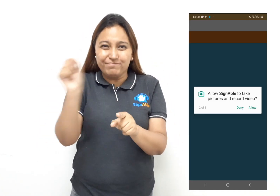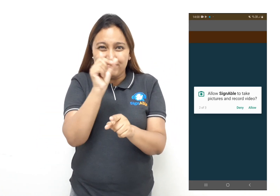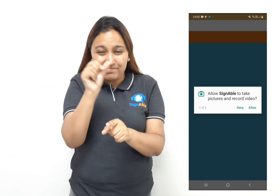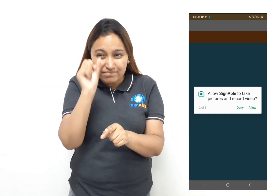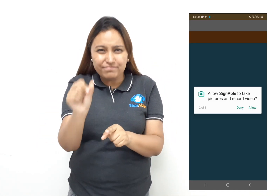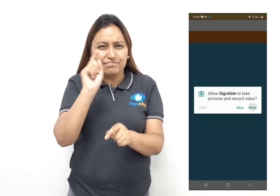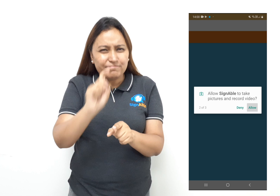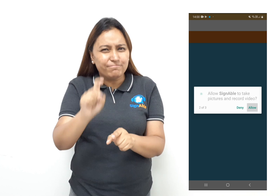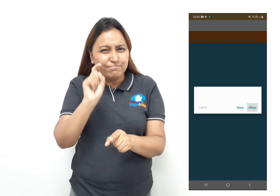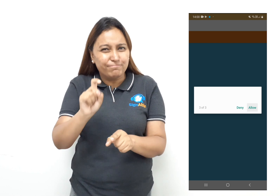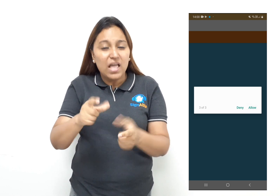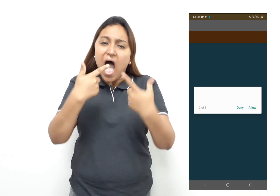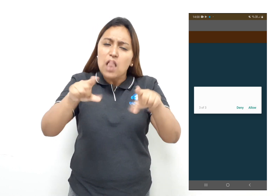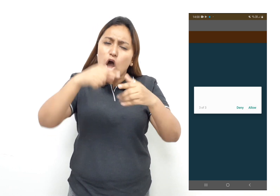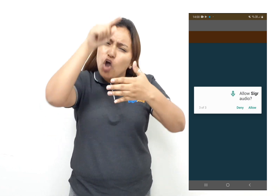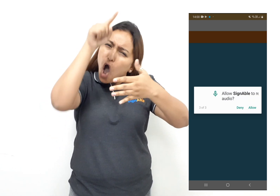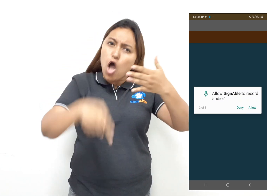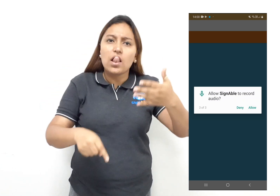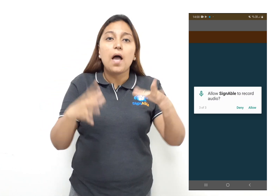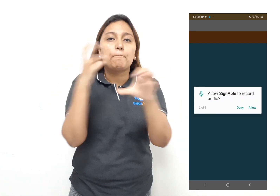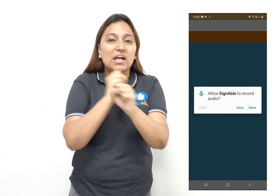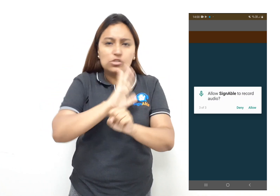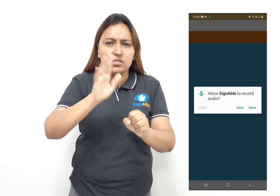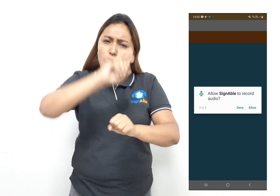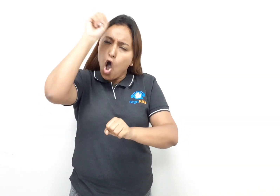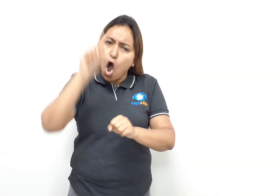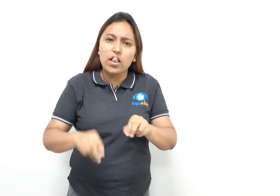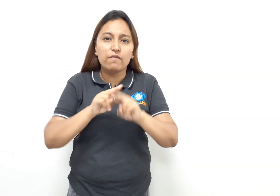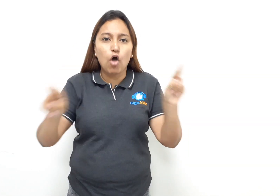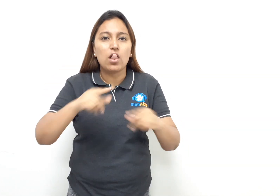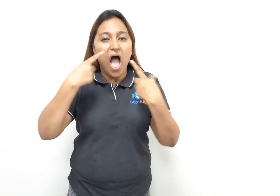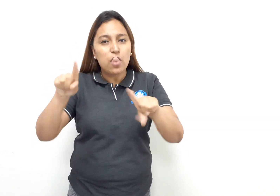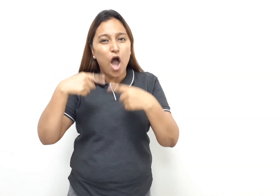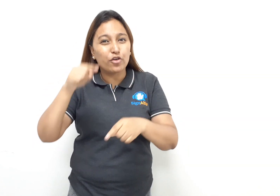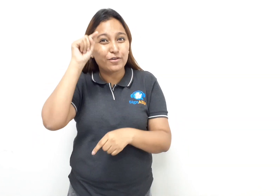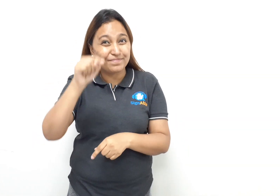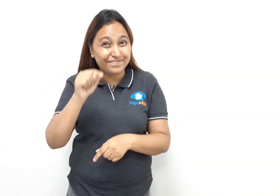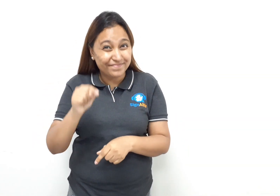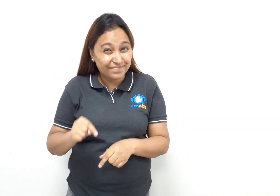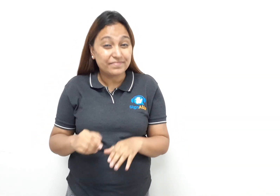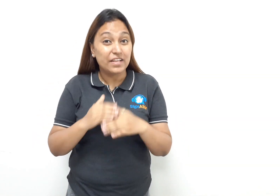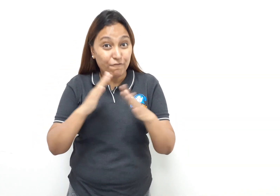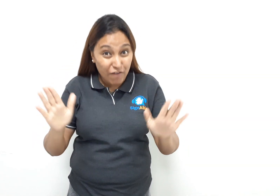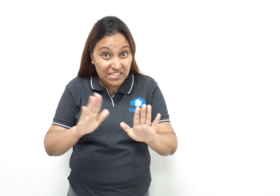Select Allow every time. Do not miss anything.